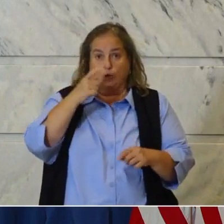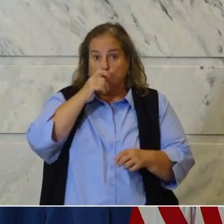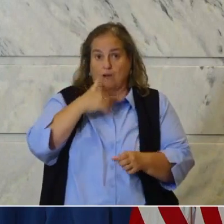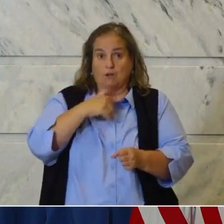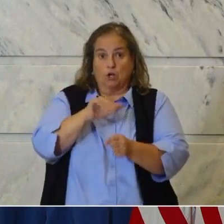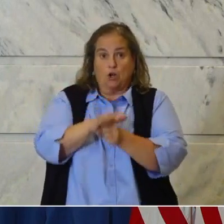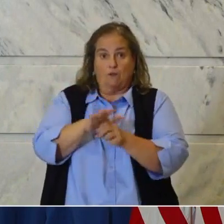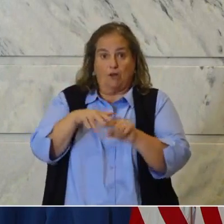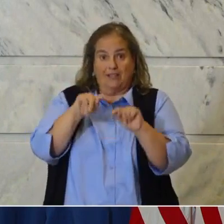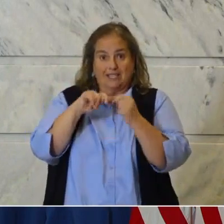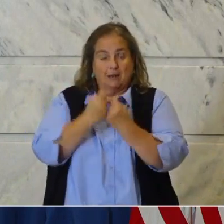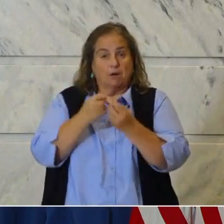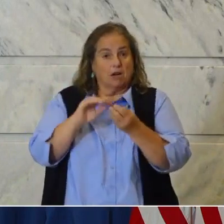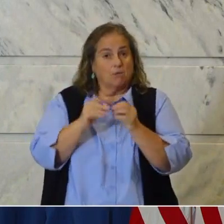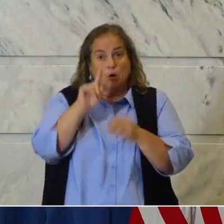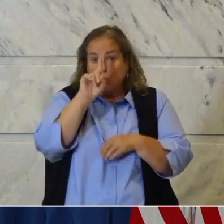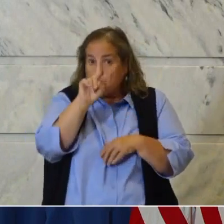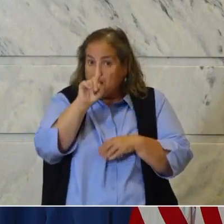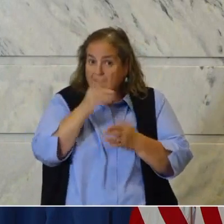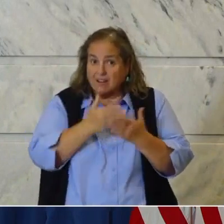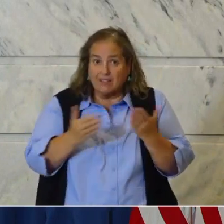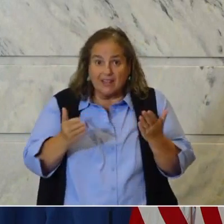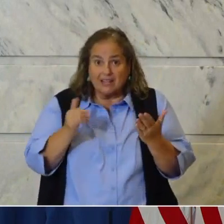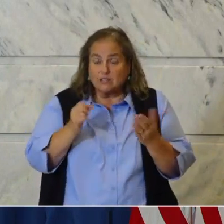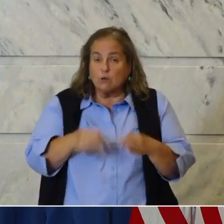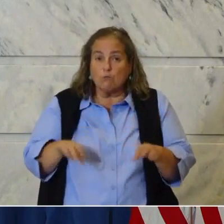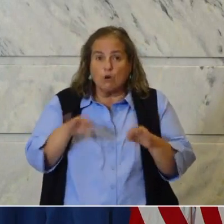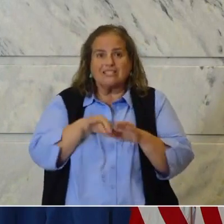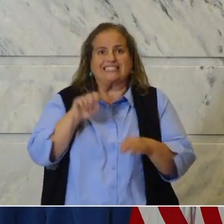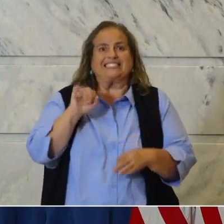the number one thing will be the importance of the safety of all the